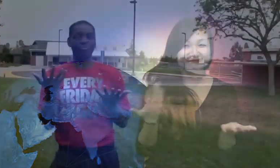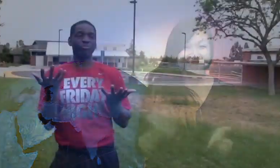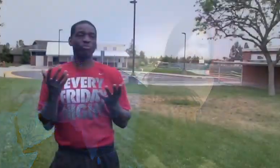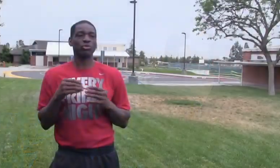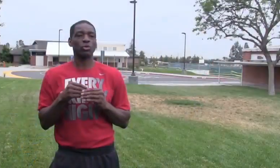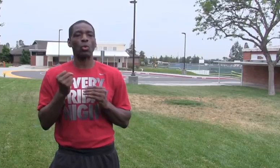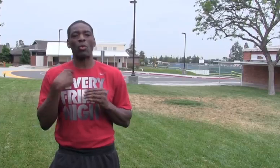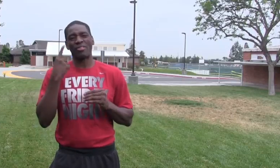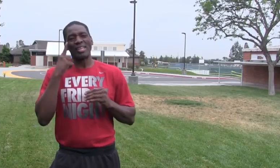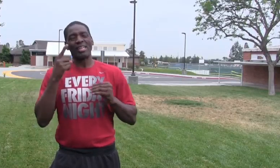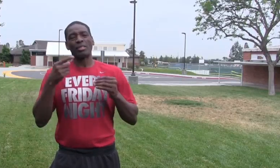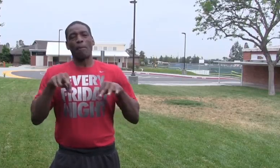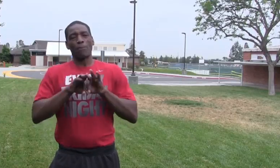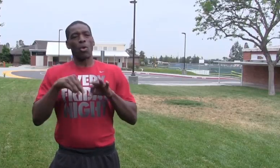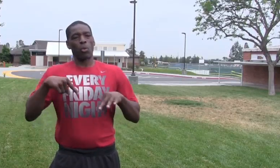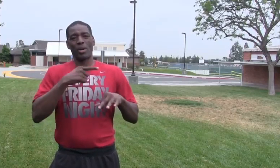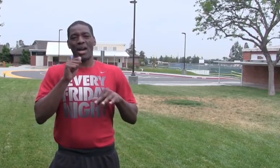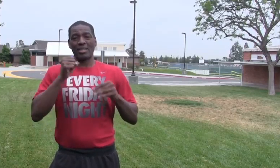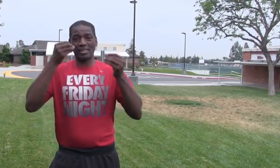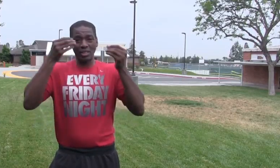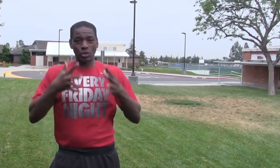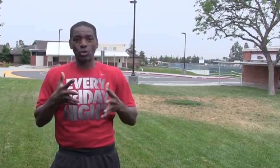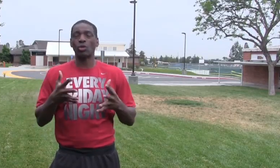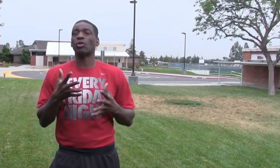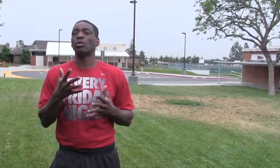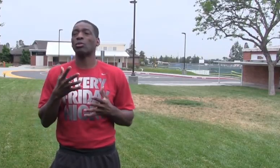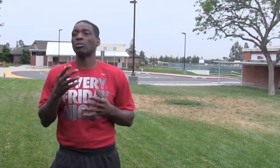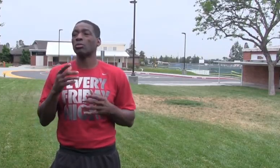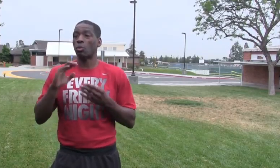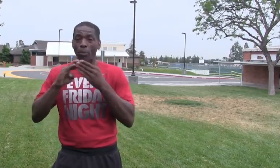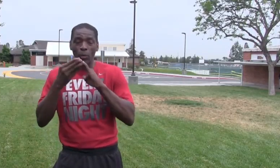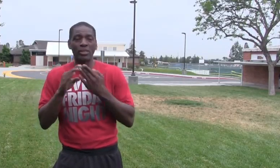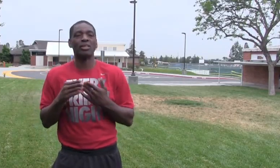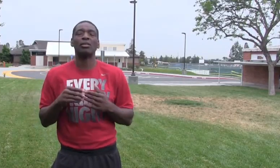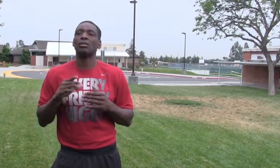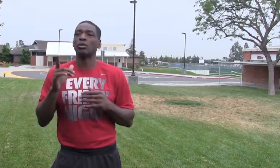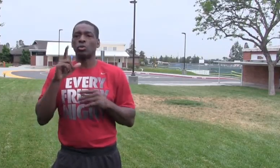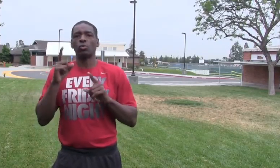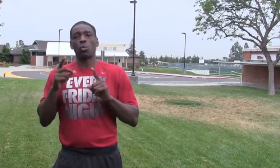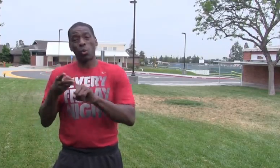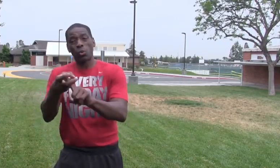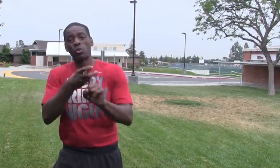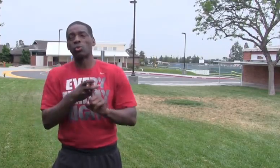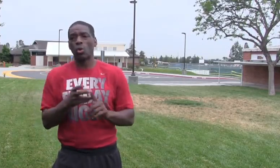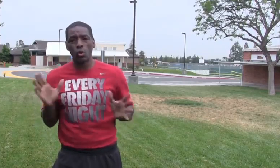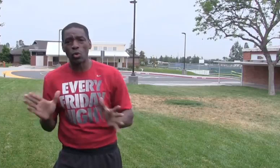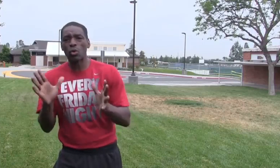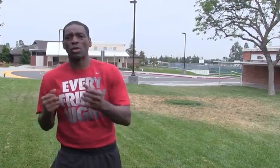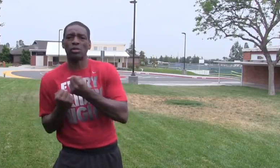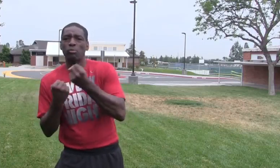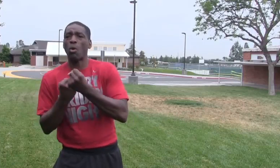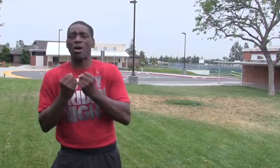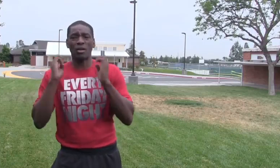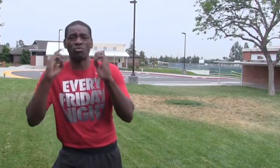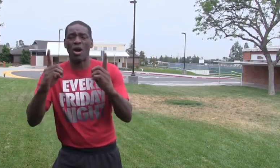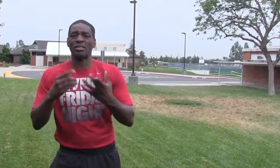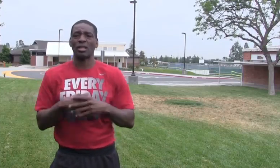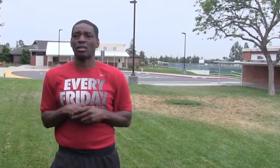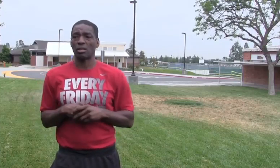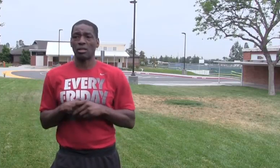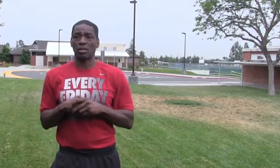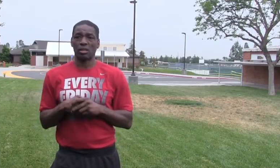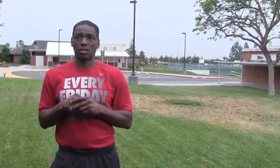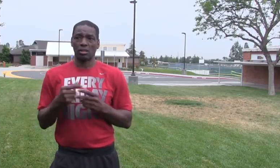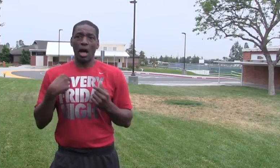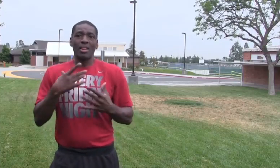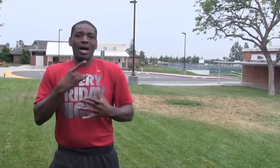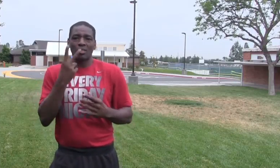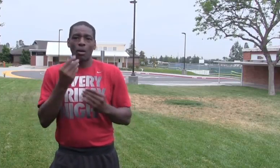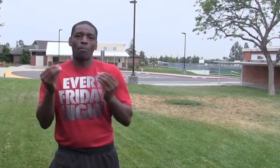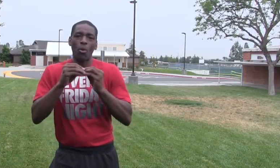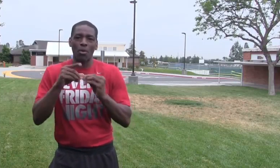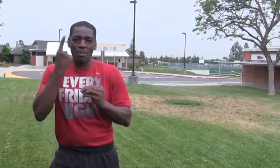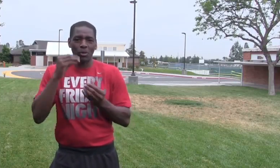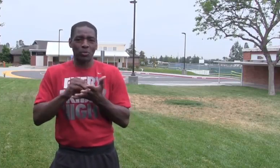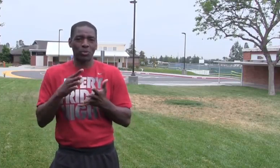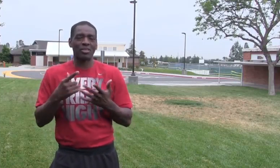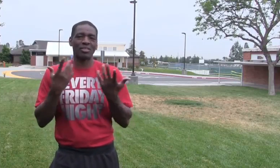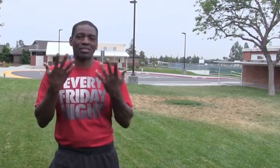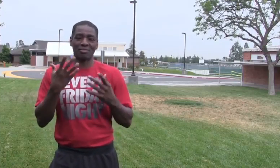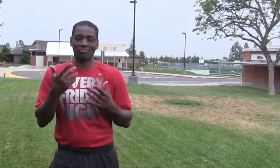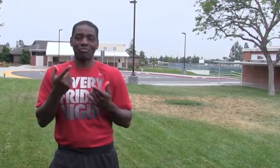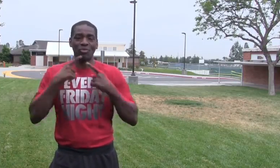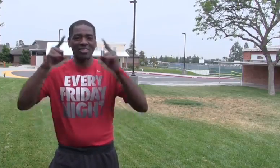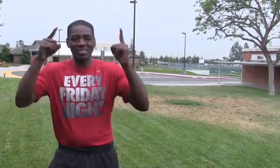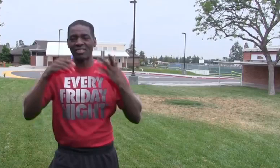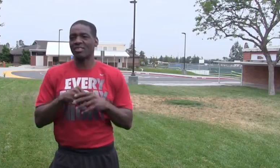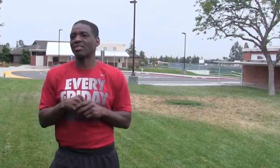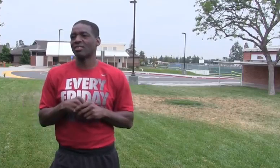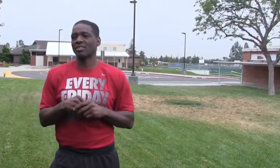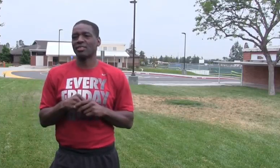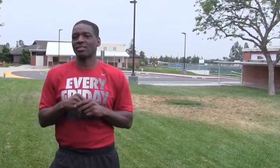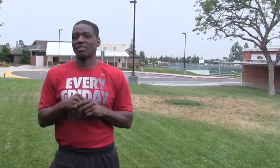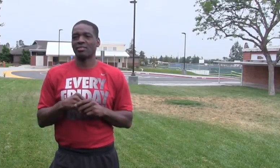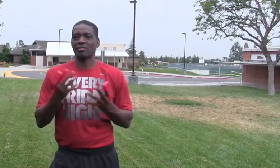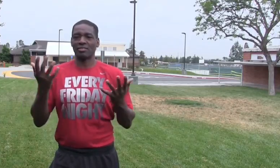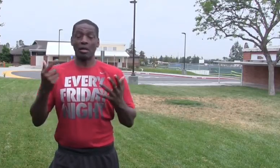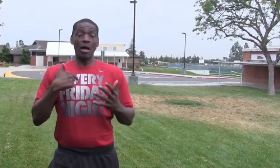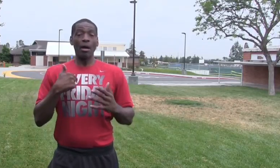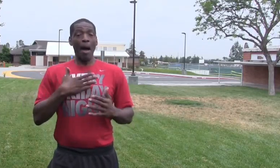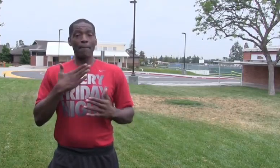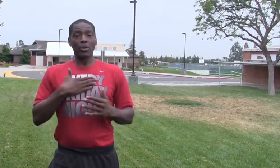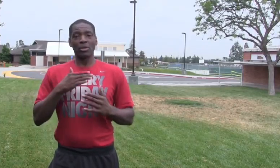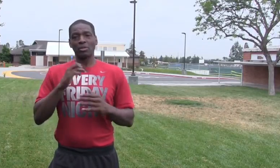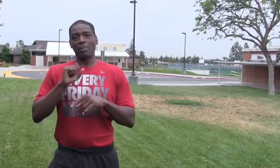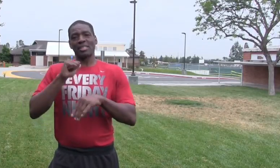David: I think it is important that we as teachers need to recruit and encourage black students to be successful.